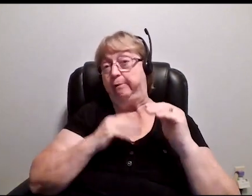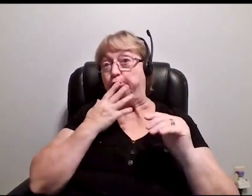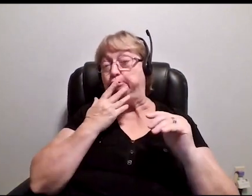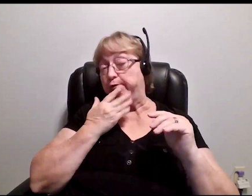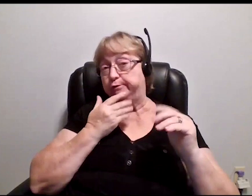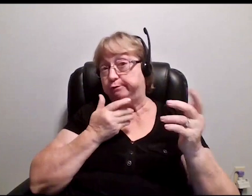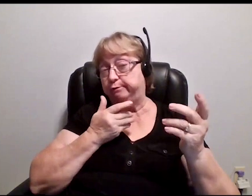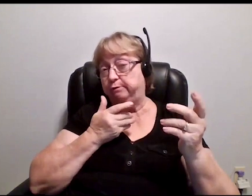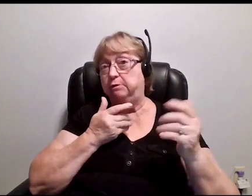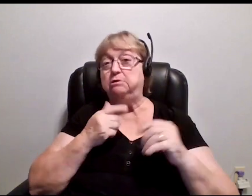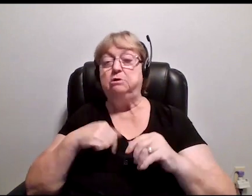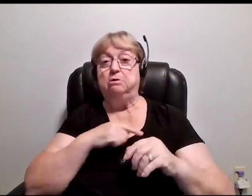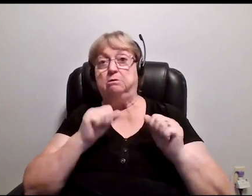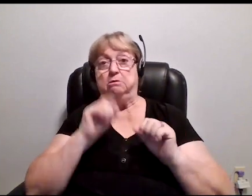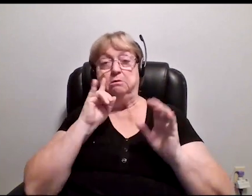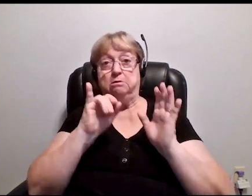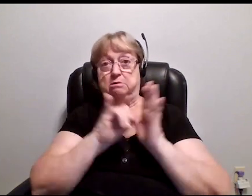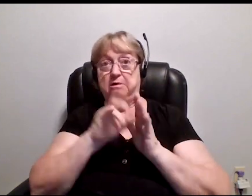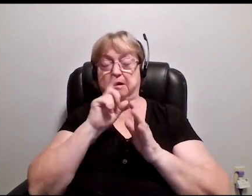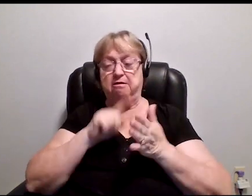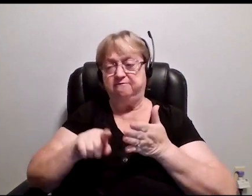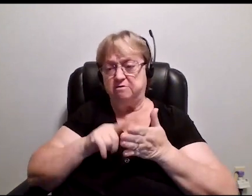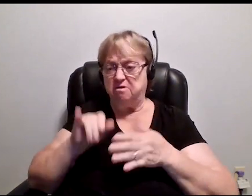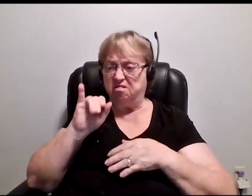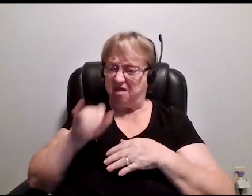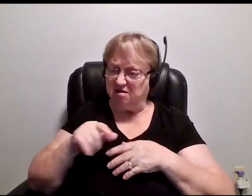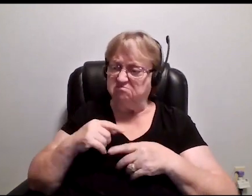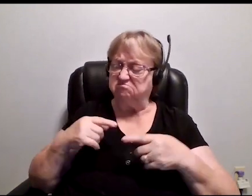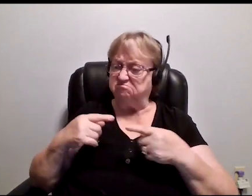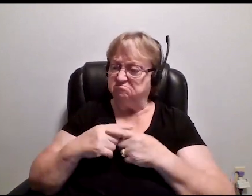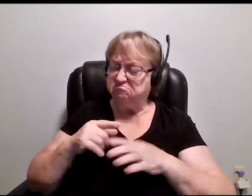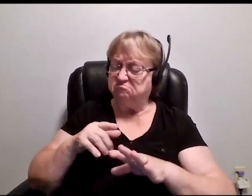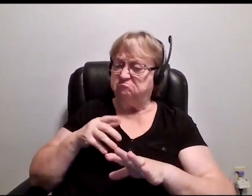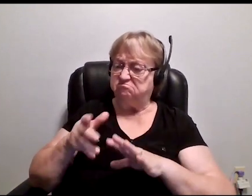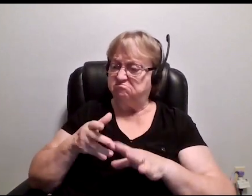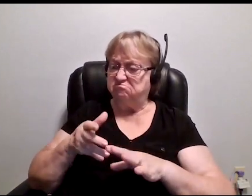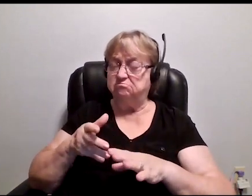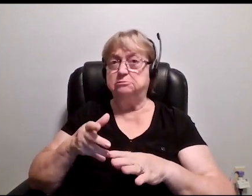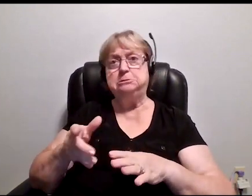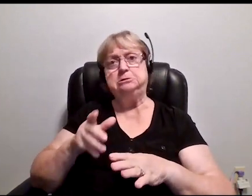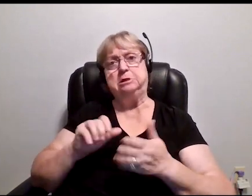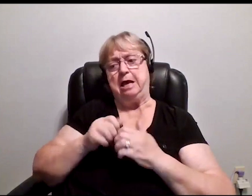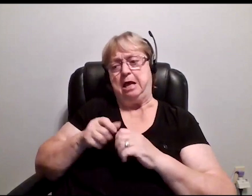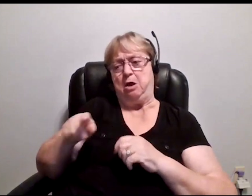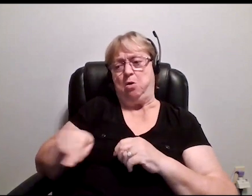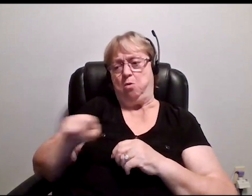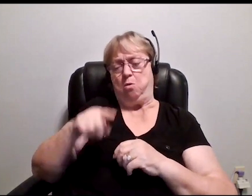We can identify and investigate those intersectional experiences of our students. What is it like to be Black and disabled, for example?